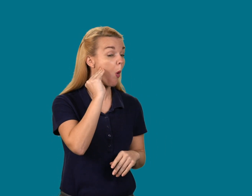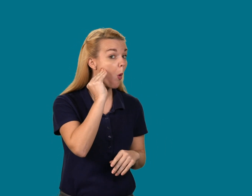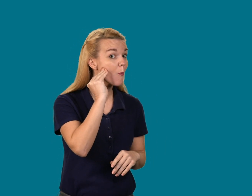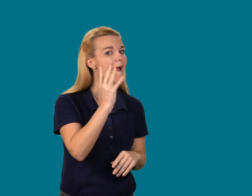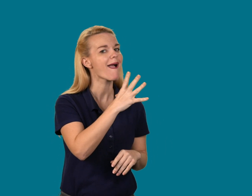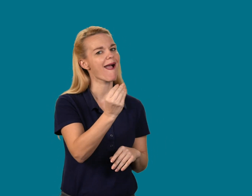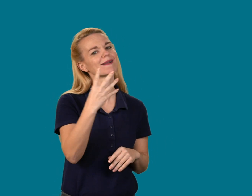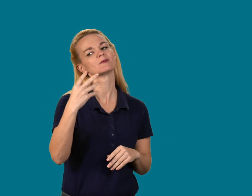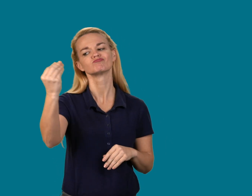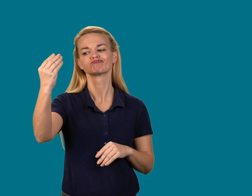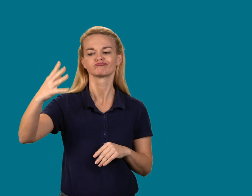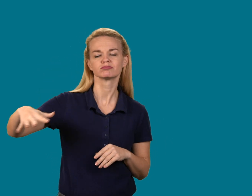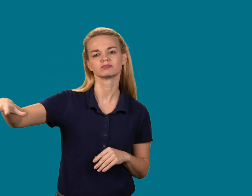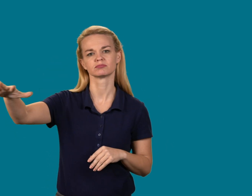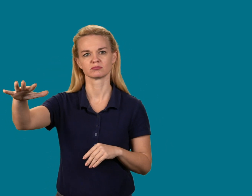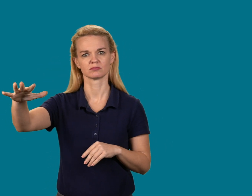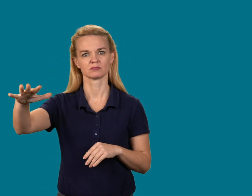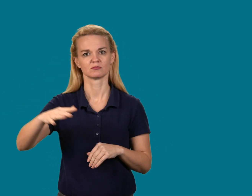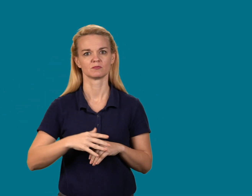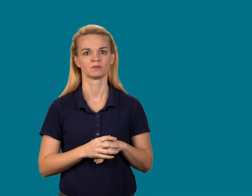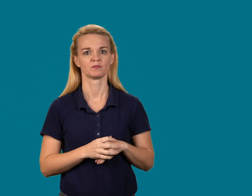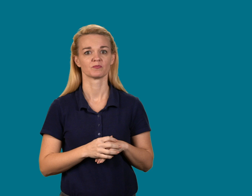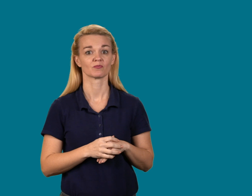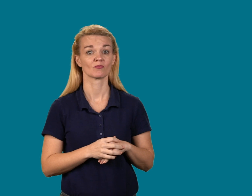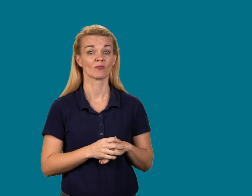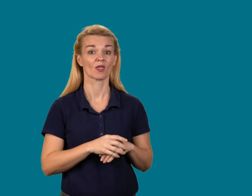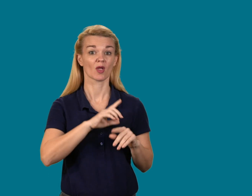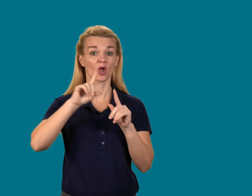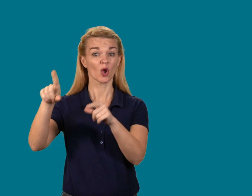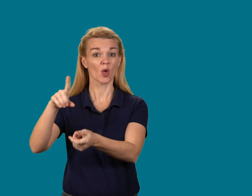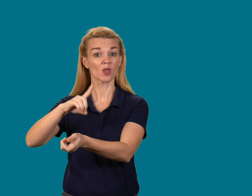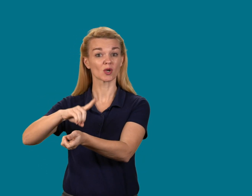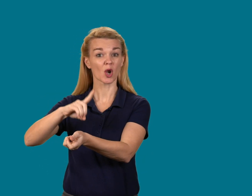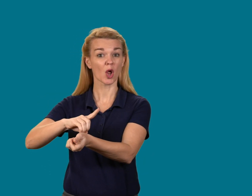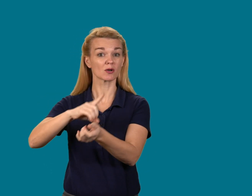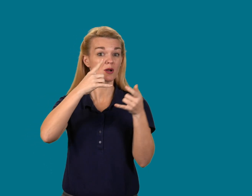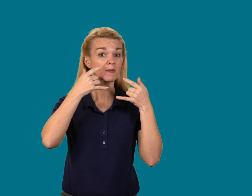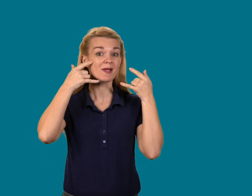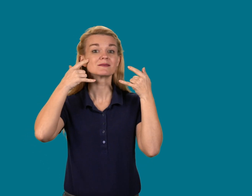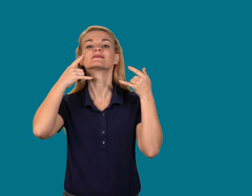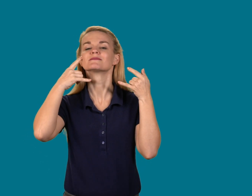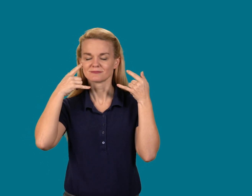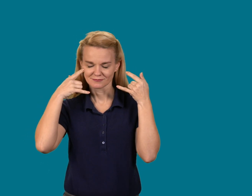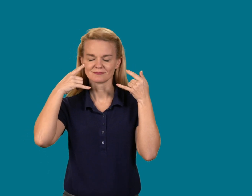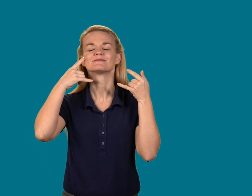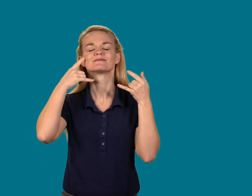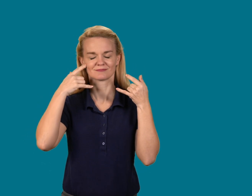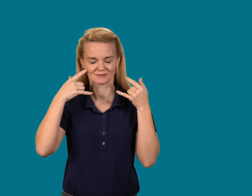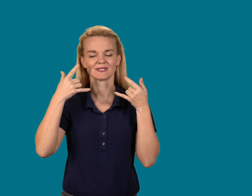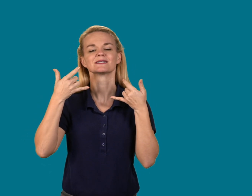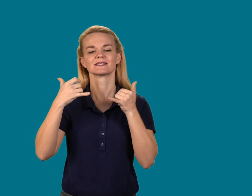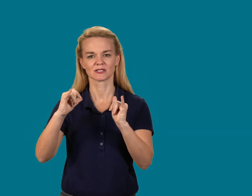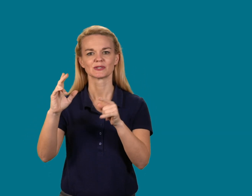and out in public, including at a doctor's office.